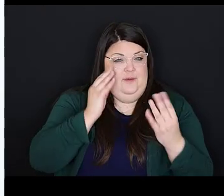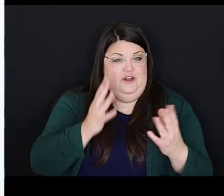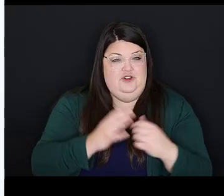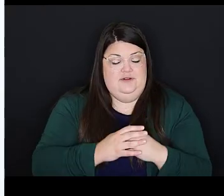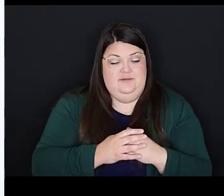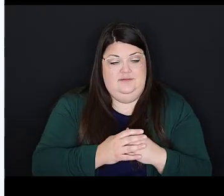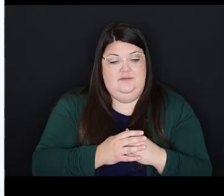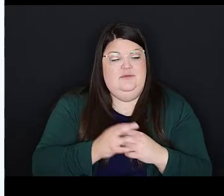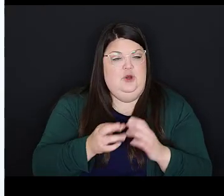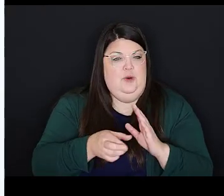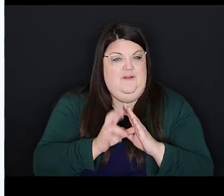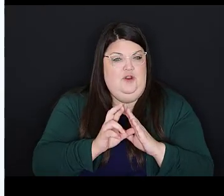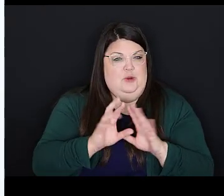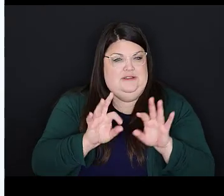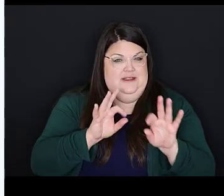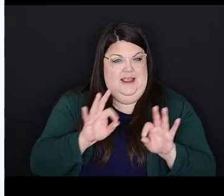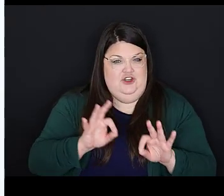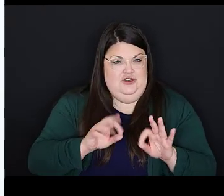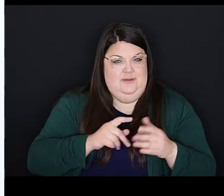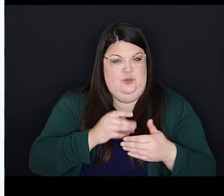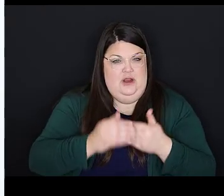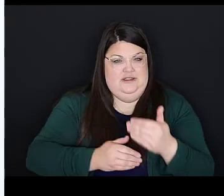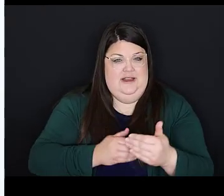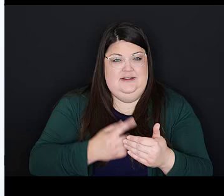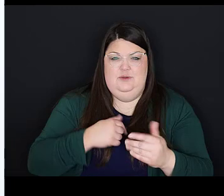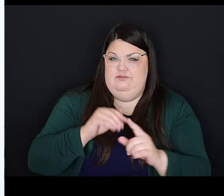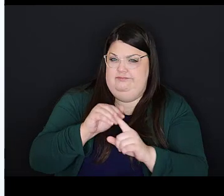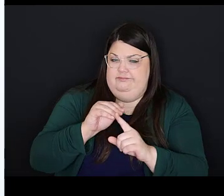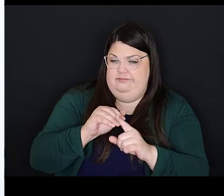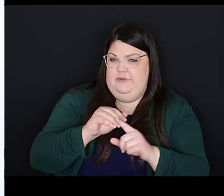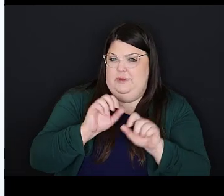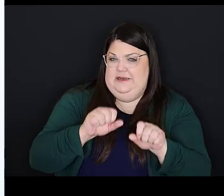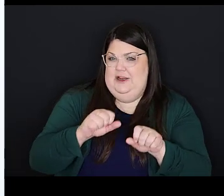Review and Selection Process. We remind potential applicants that